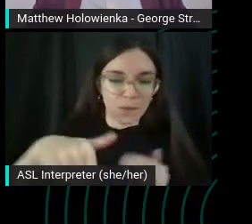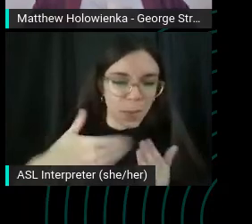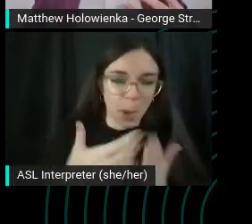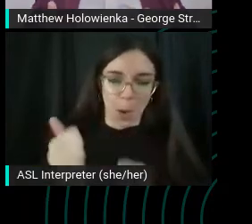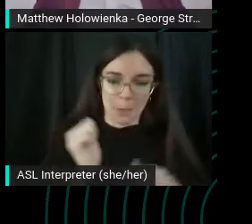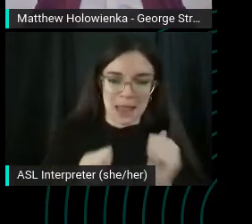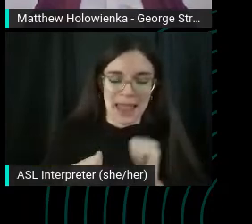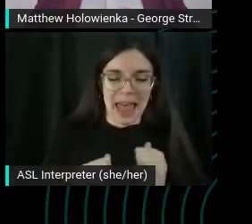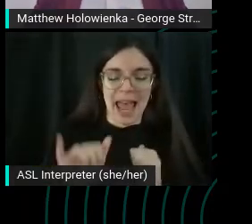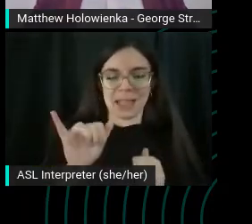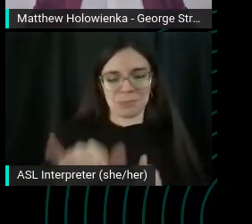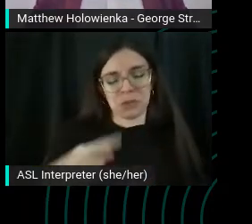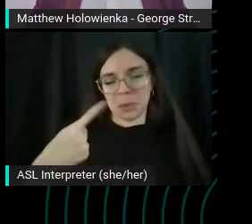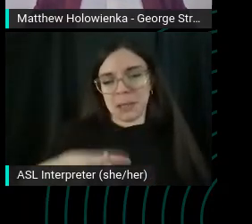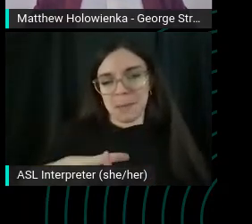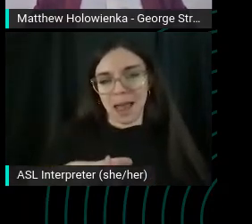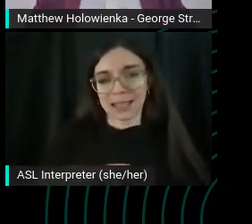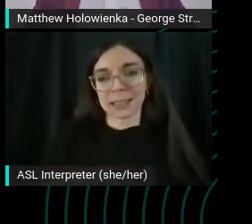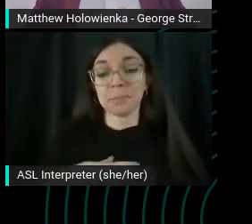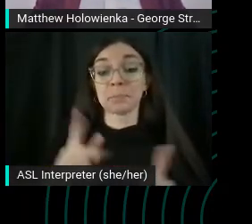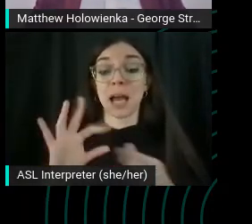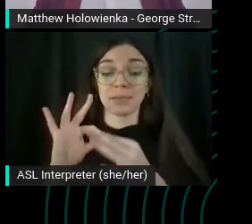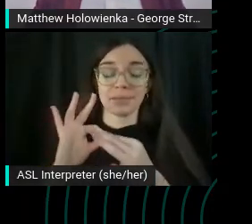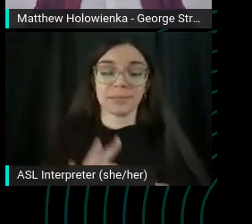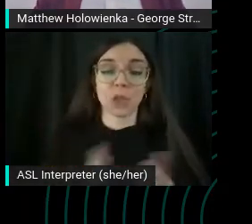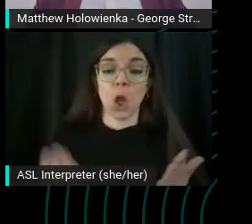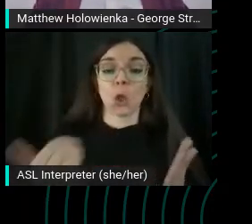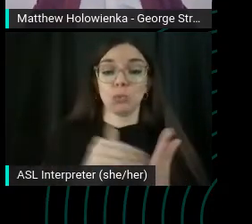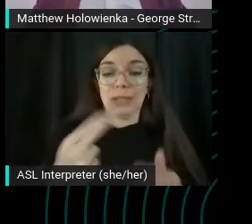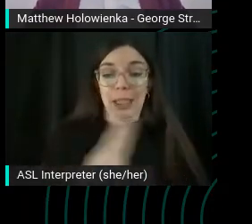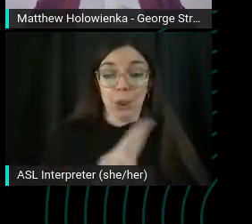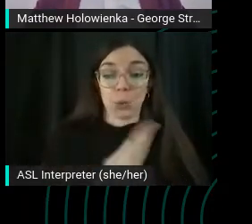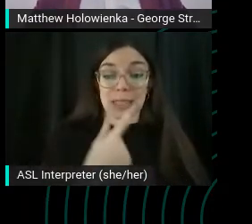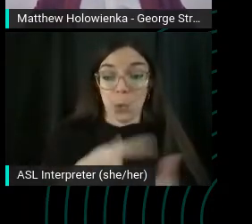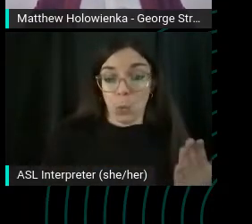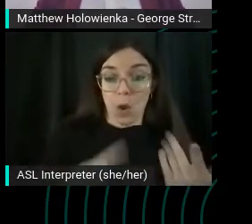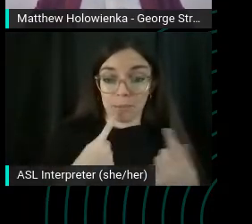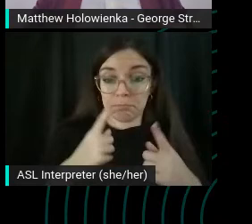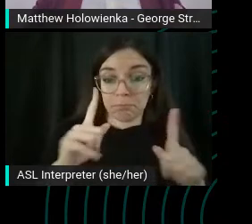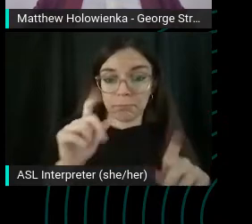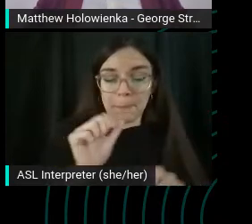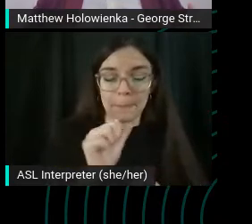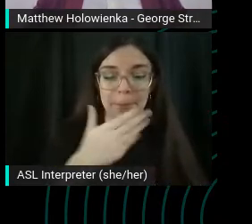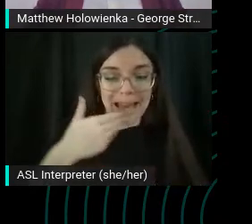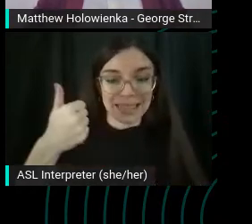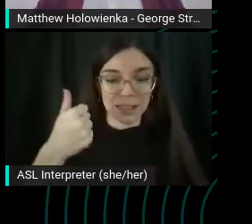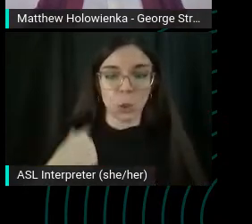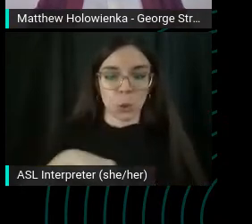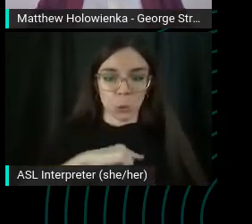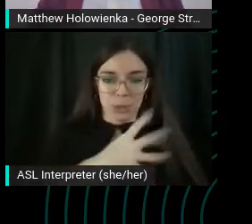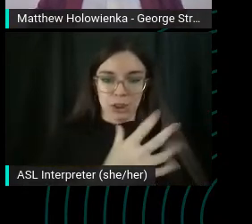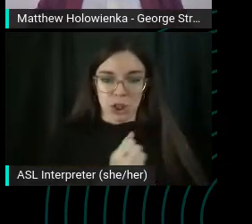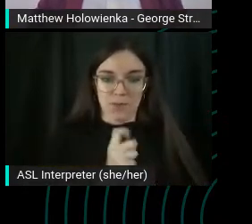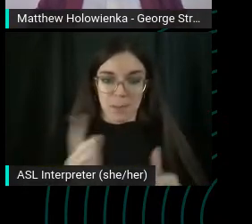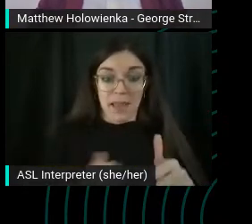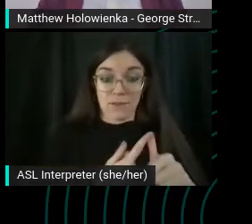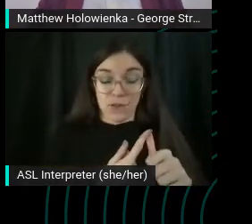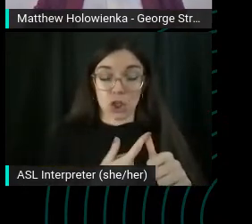But in regard to what I'm talking about now, about reusing what works best, we took what we learned from that first audience testimonial video for Bad Dates